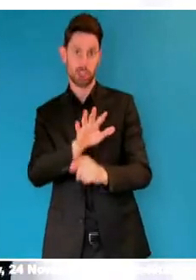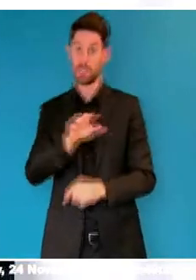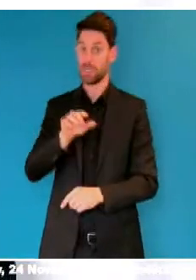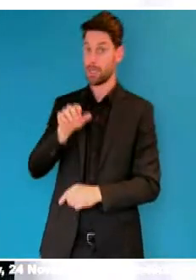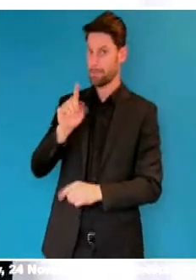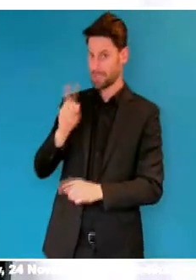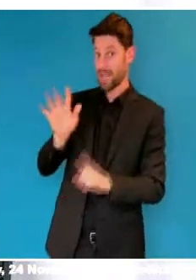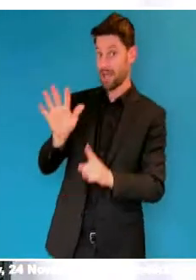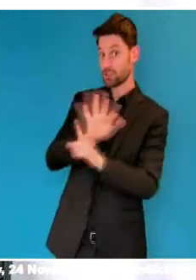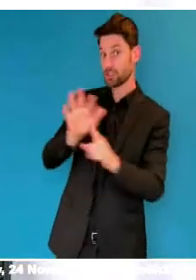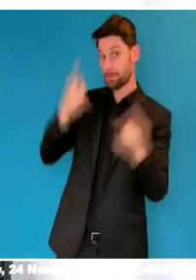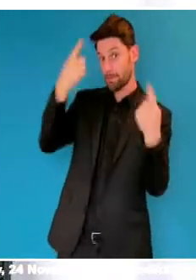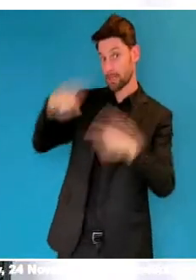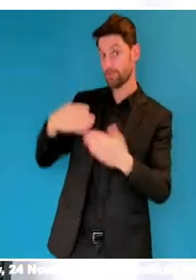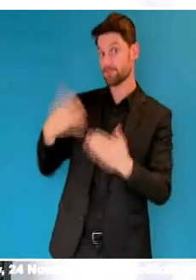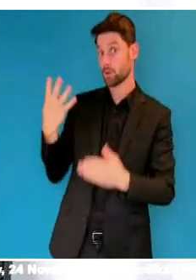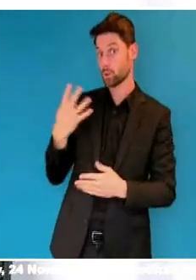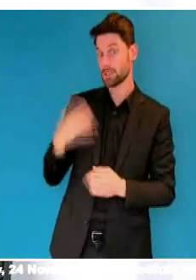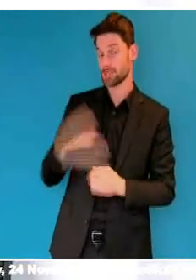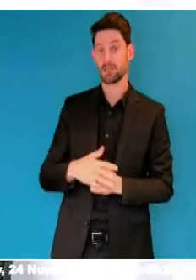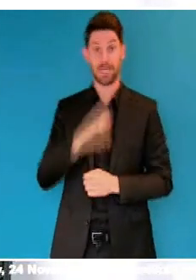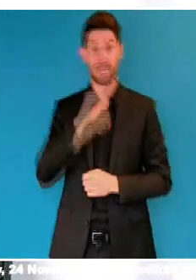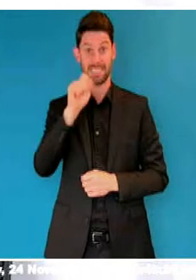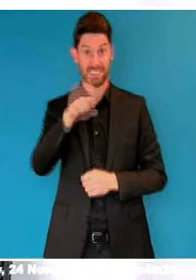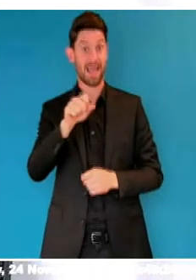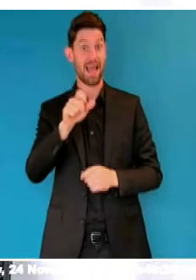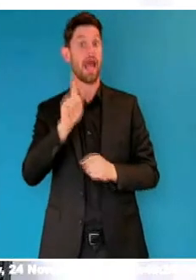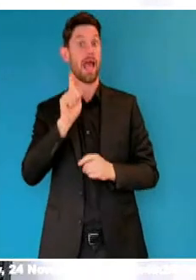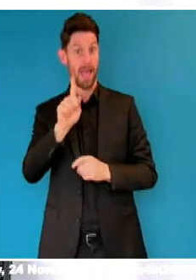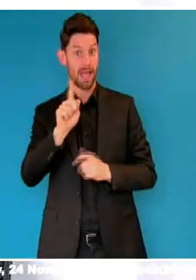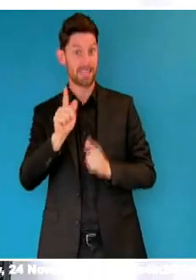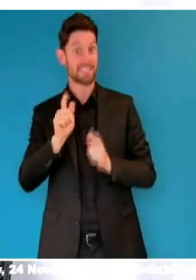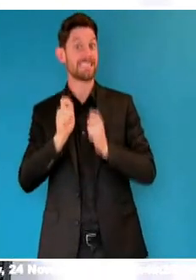Yes, and there has been more adjustments since then so we've now had 28